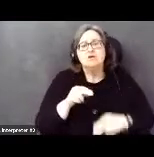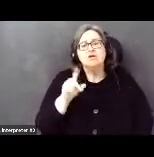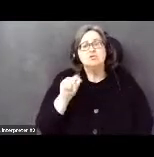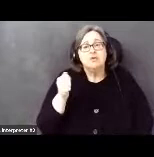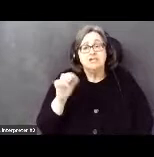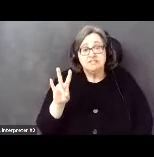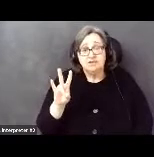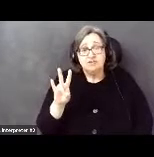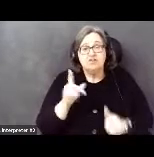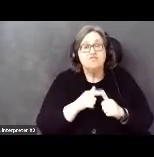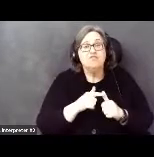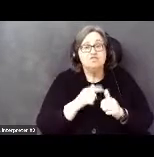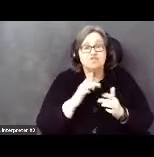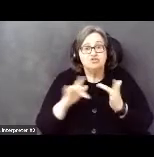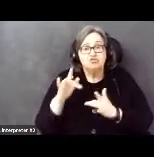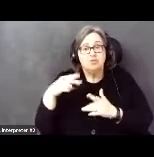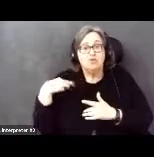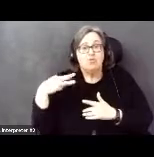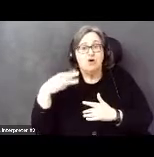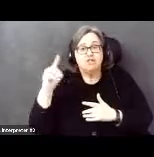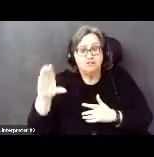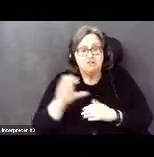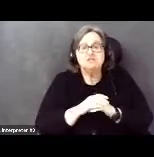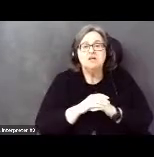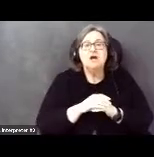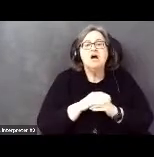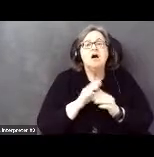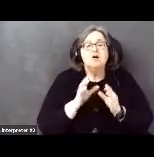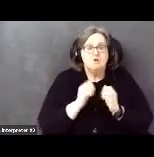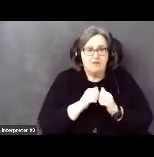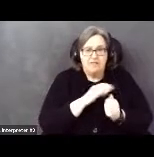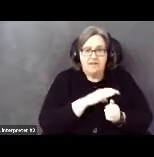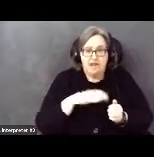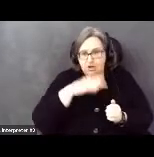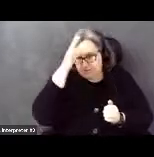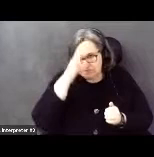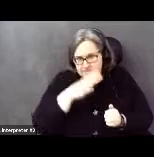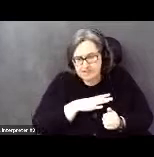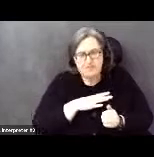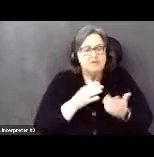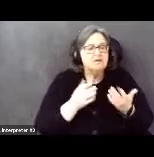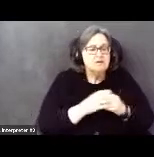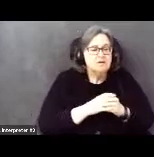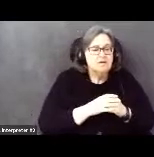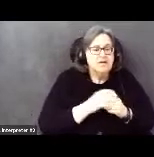my first trip to Washington. I met with Congressman Herd's staff. Since I was there I looked up who was doing brain injury on